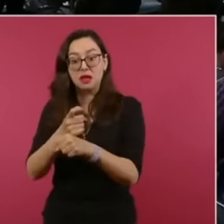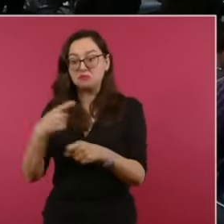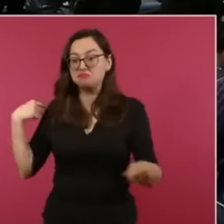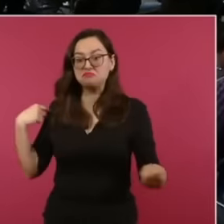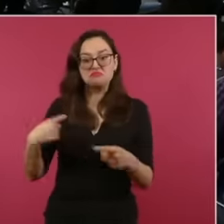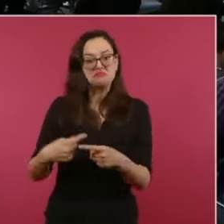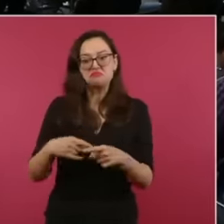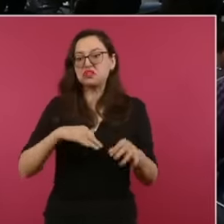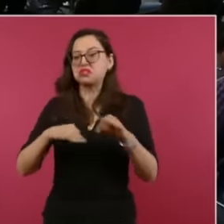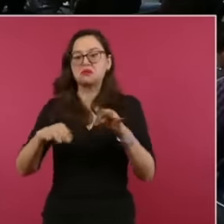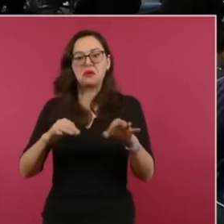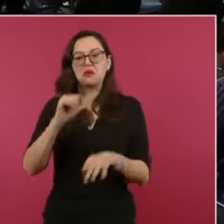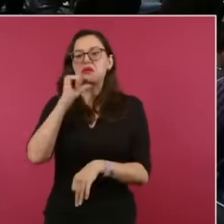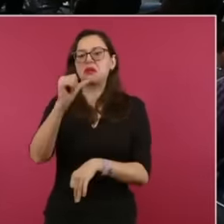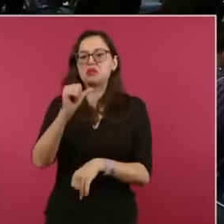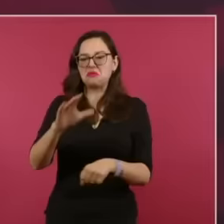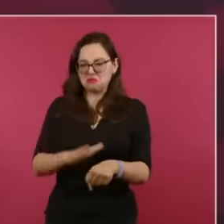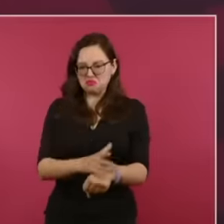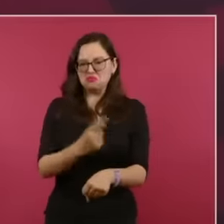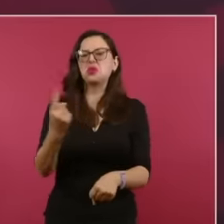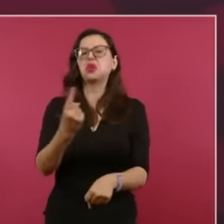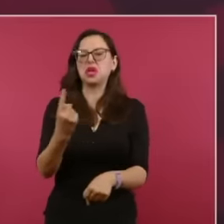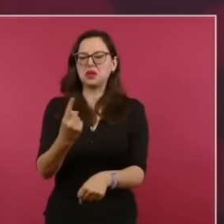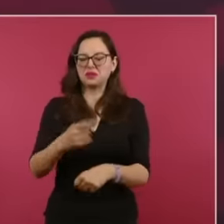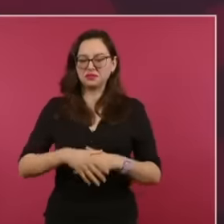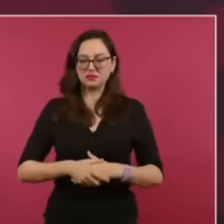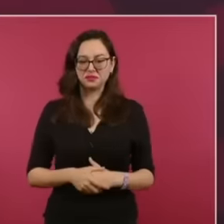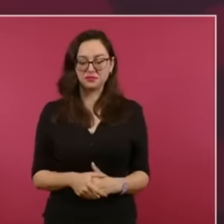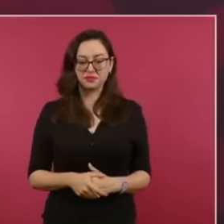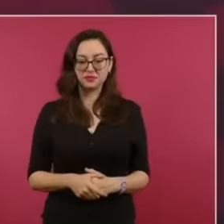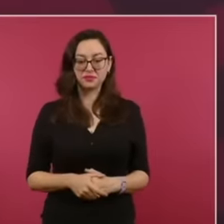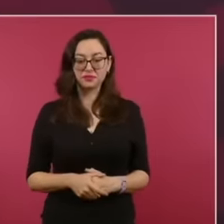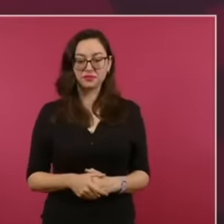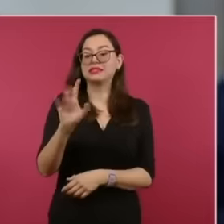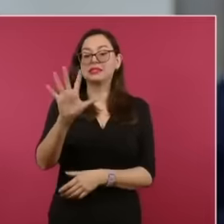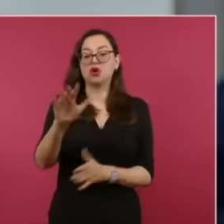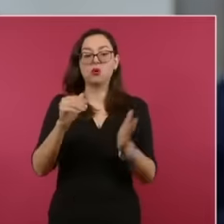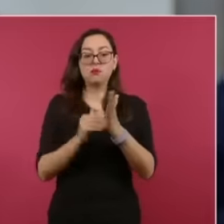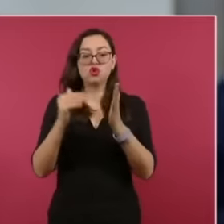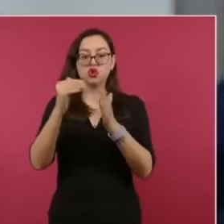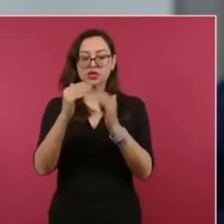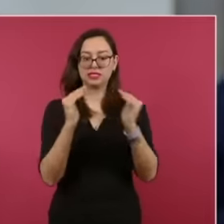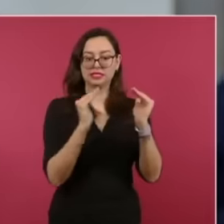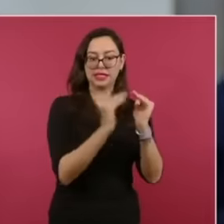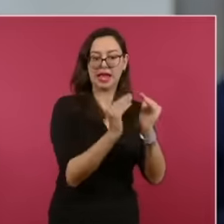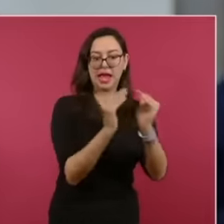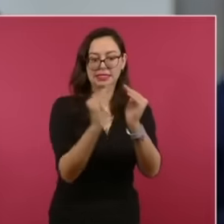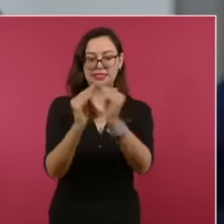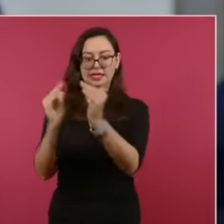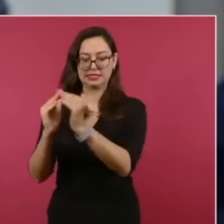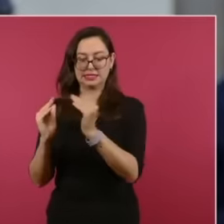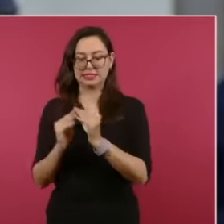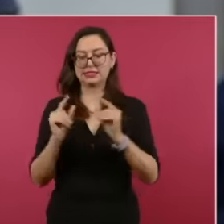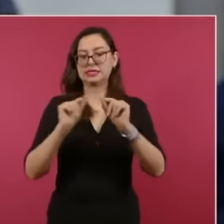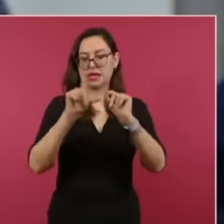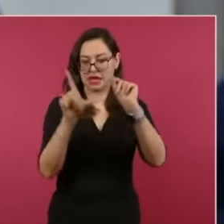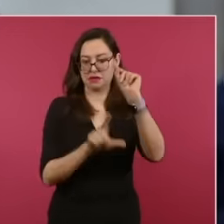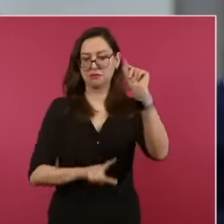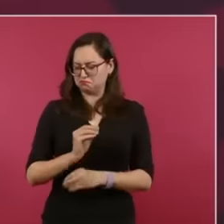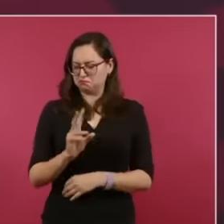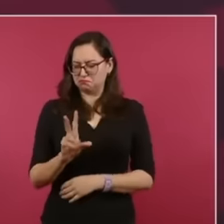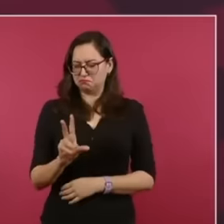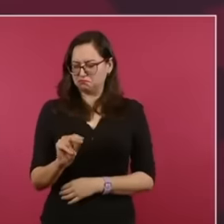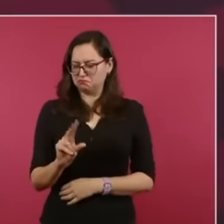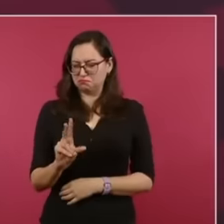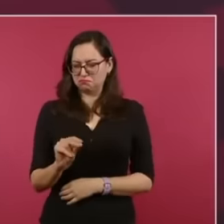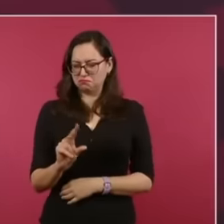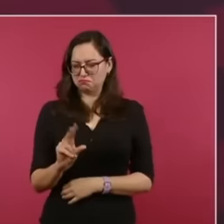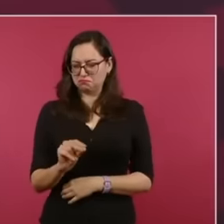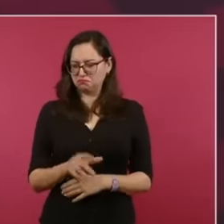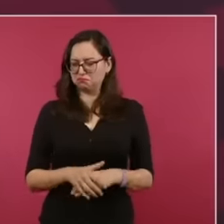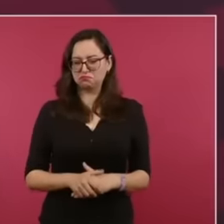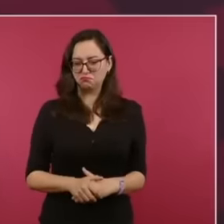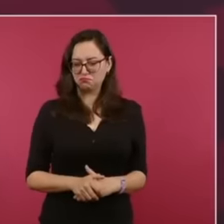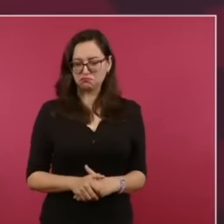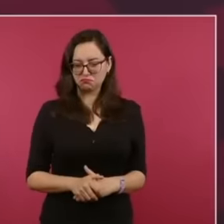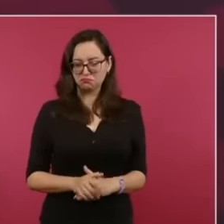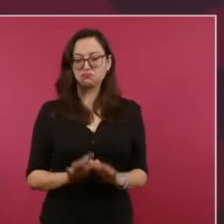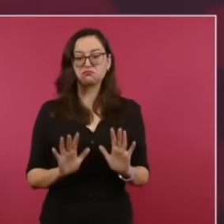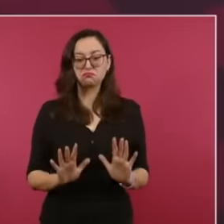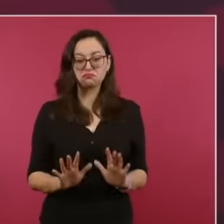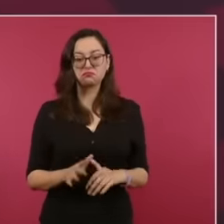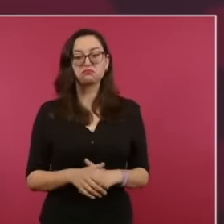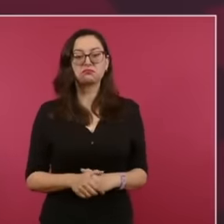case Well this is not about arguing eh Just tell you that if I feel